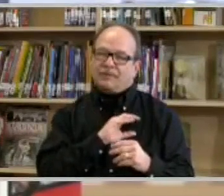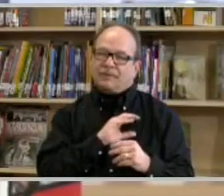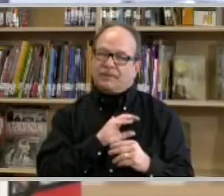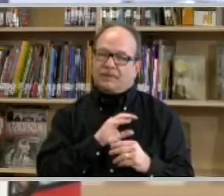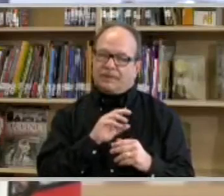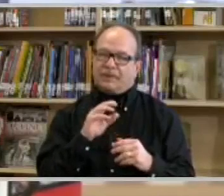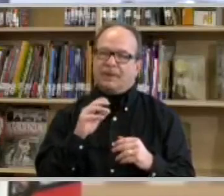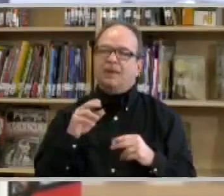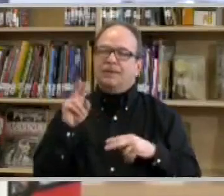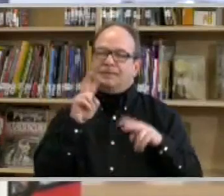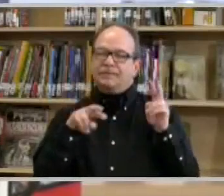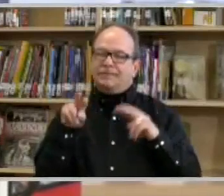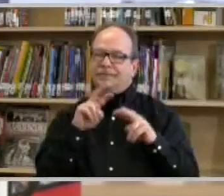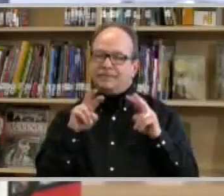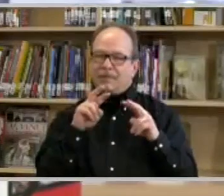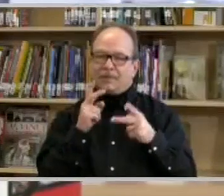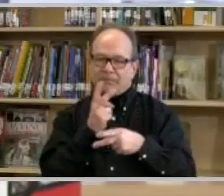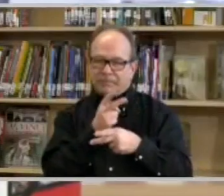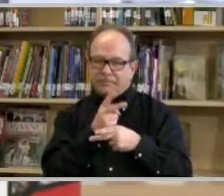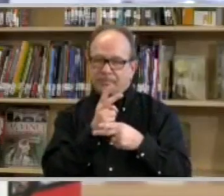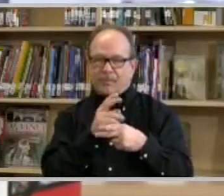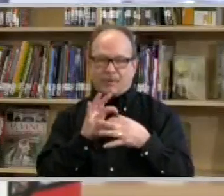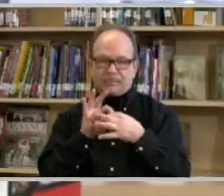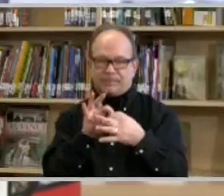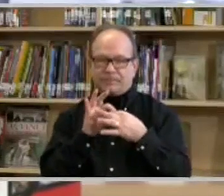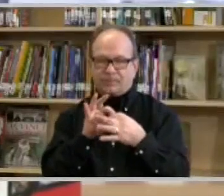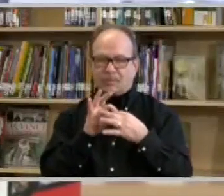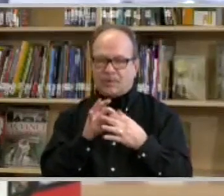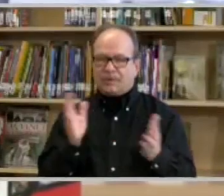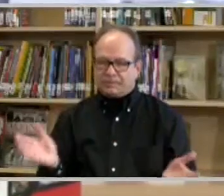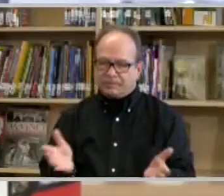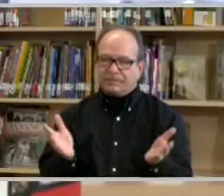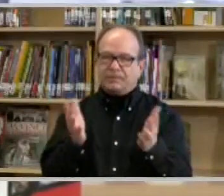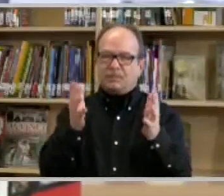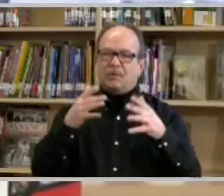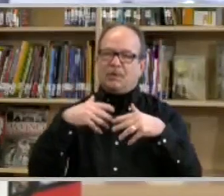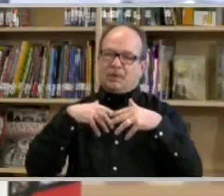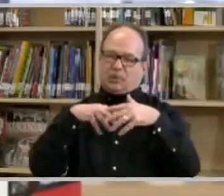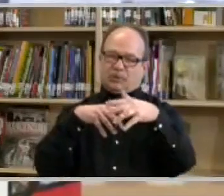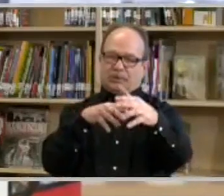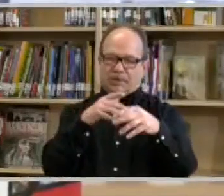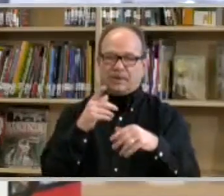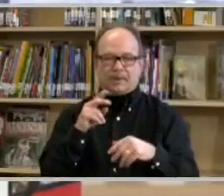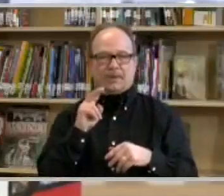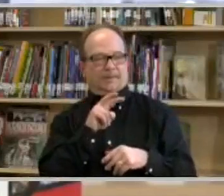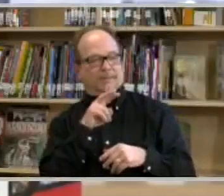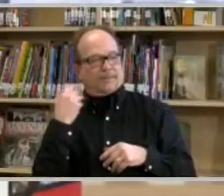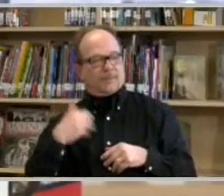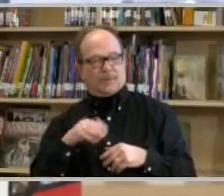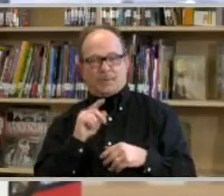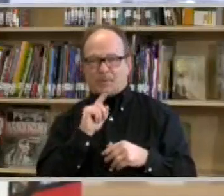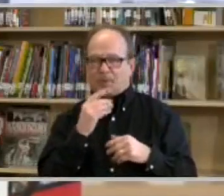TREMENDOUS. WHERE YOU SAW OFFICERS USE